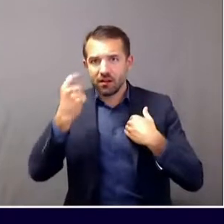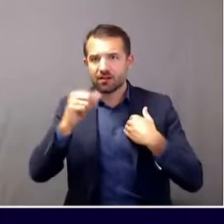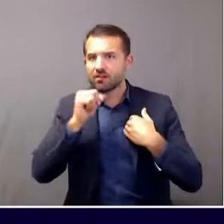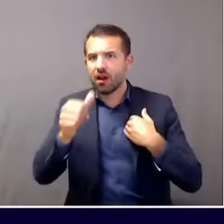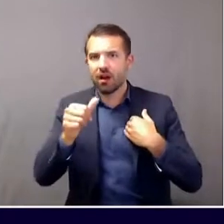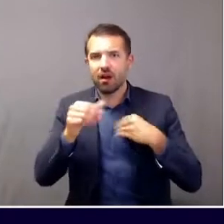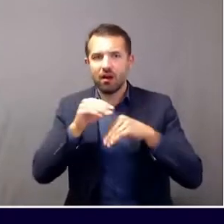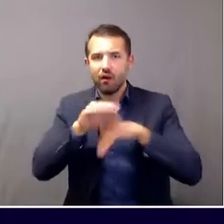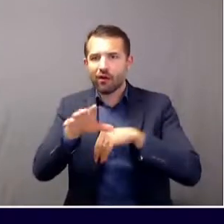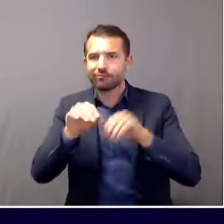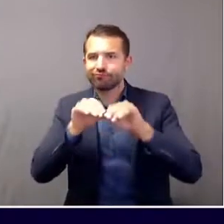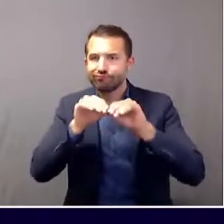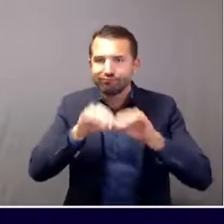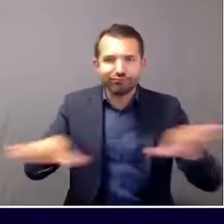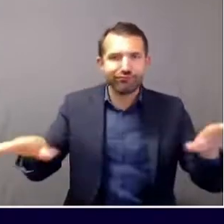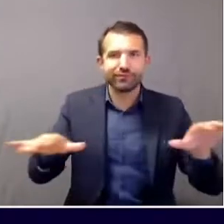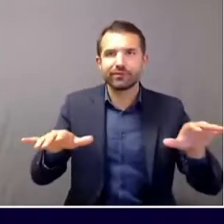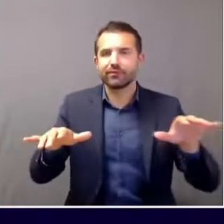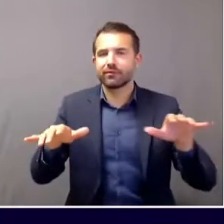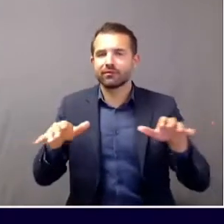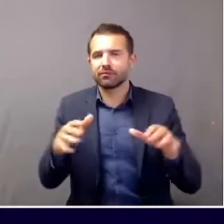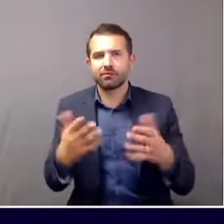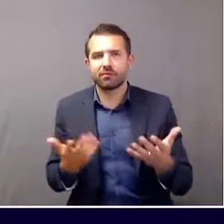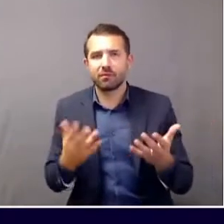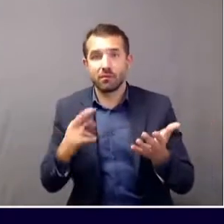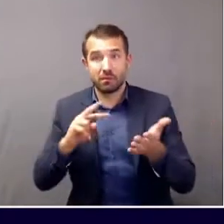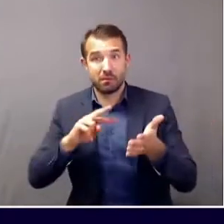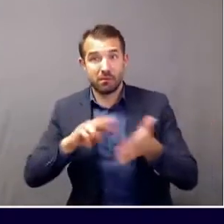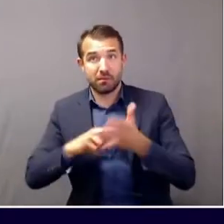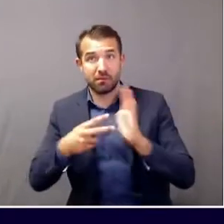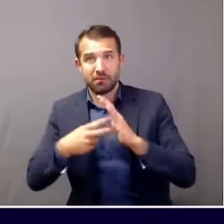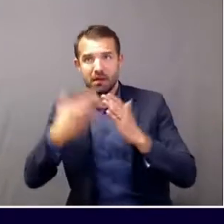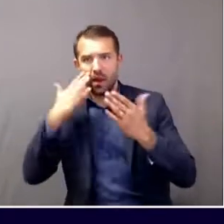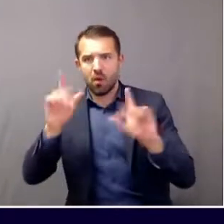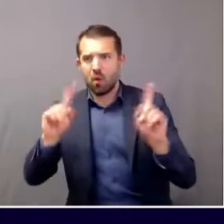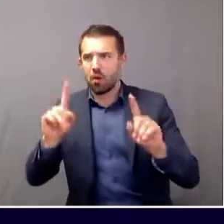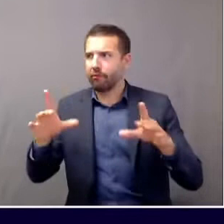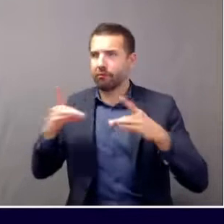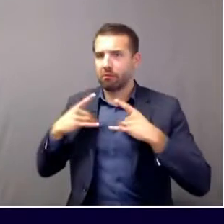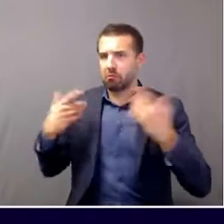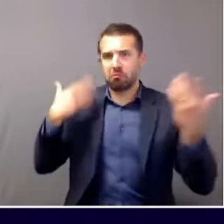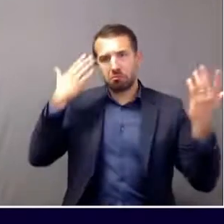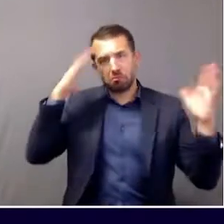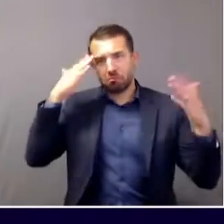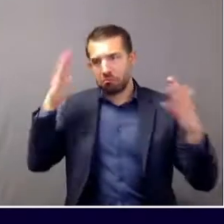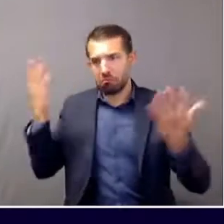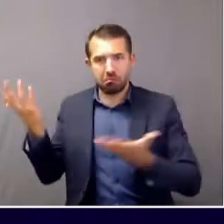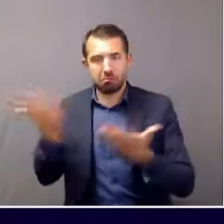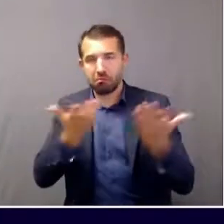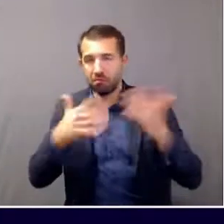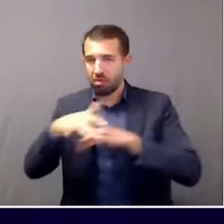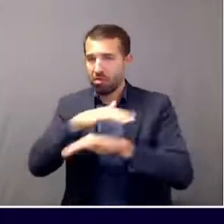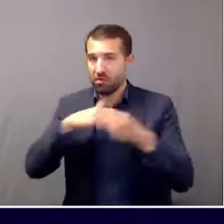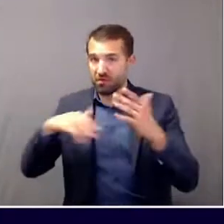cases been associated with outbreaks and is that starting